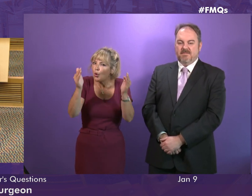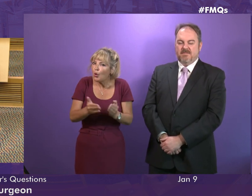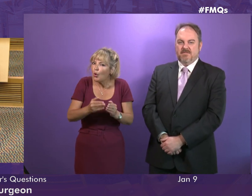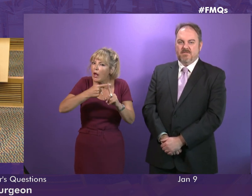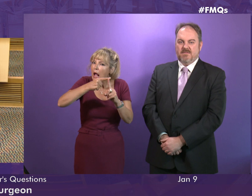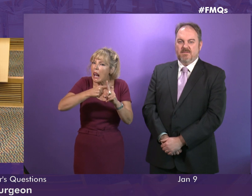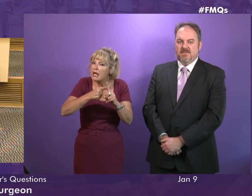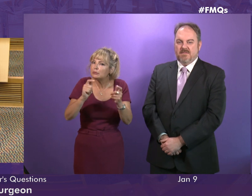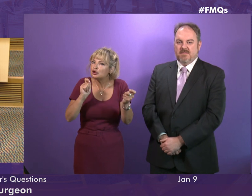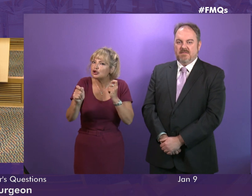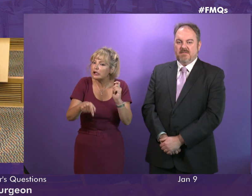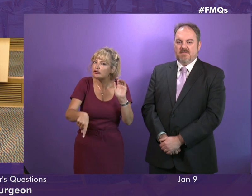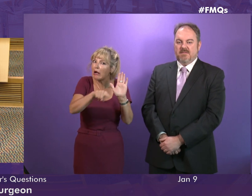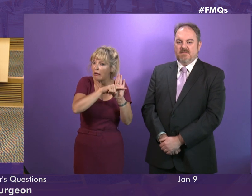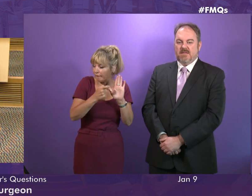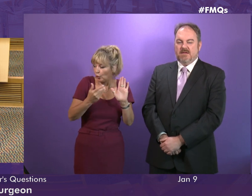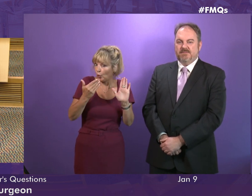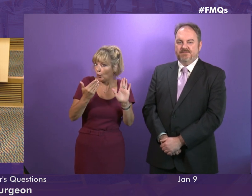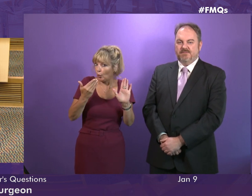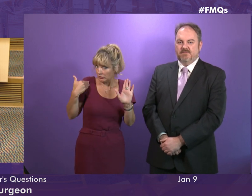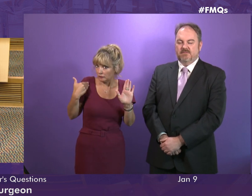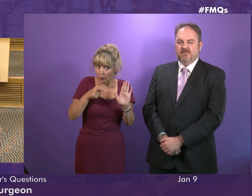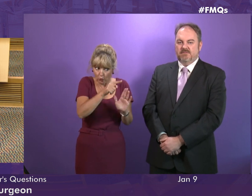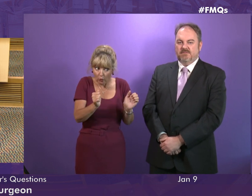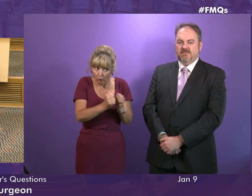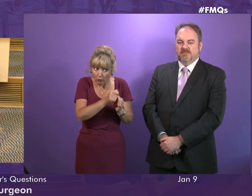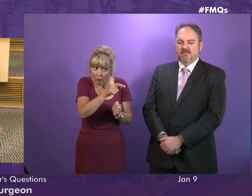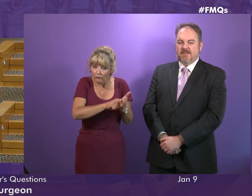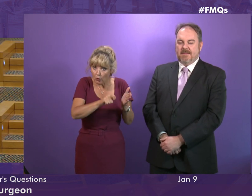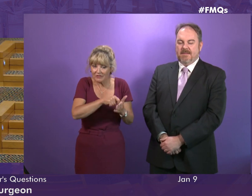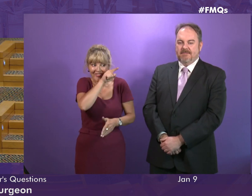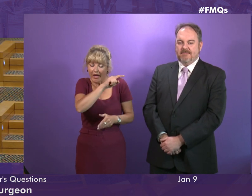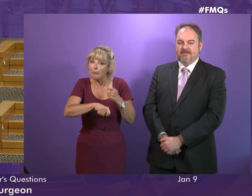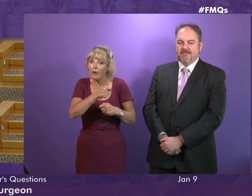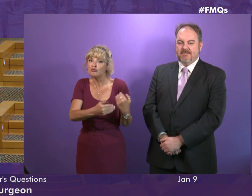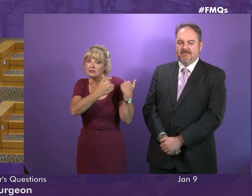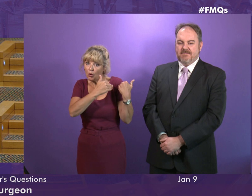ago. The 2019 act puts a responsibility on the Scottish Government to introduce an updated